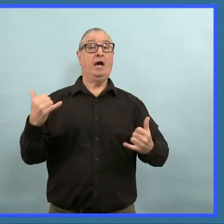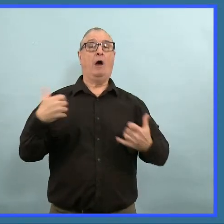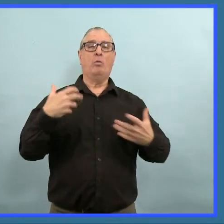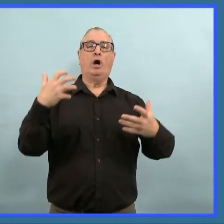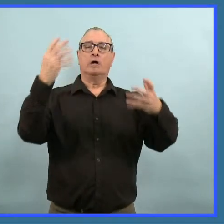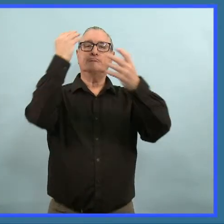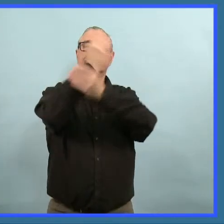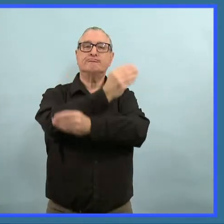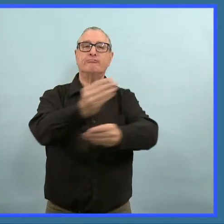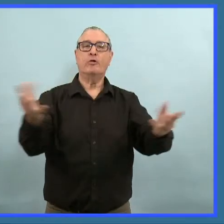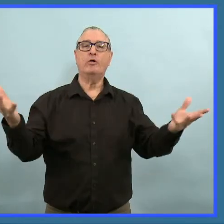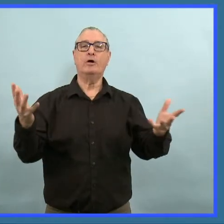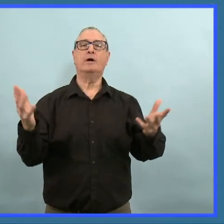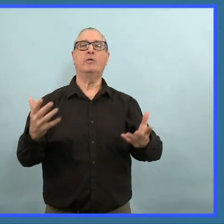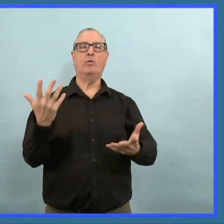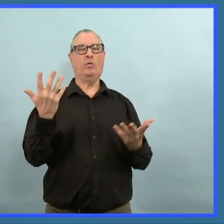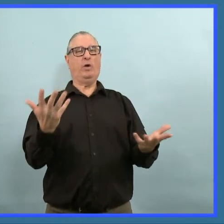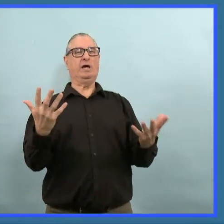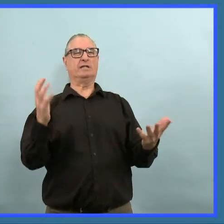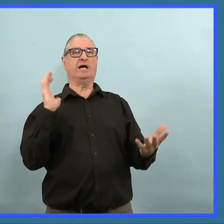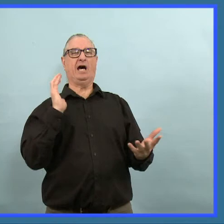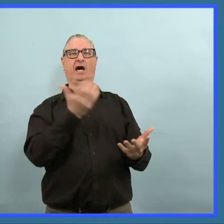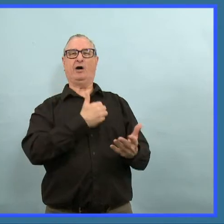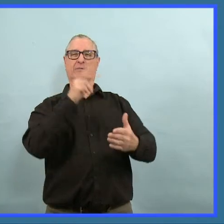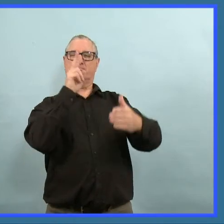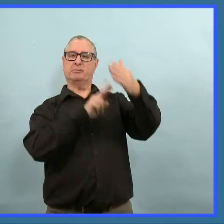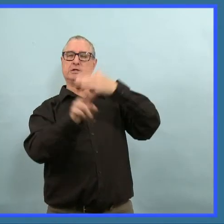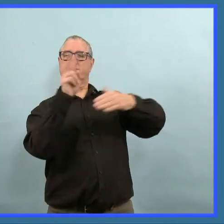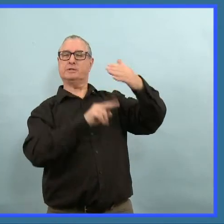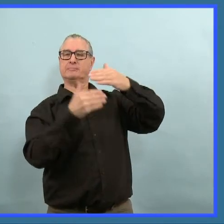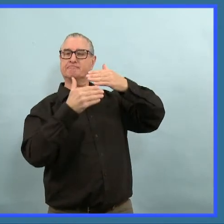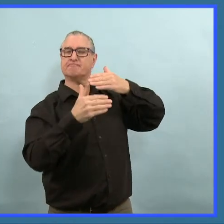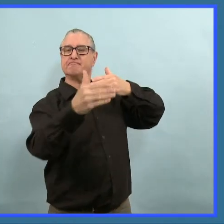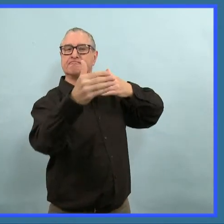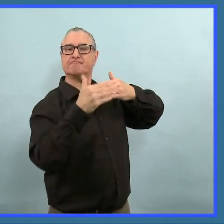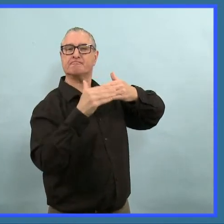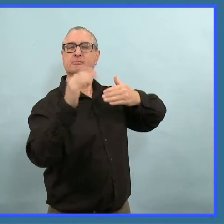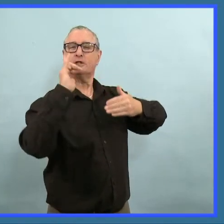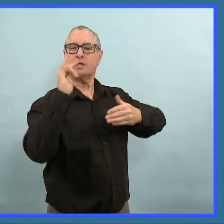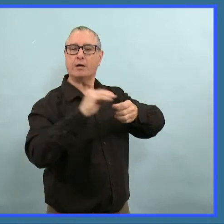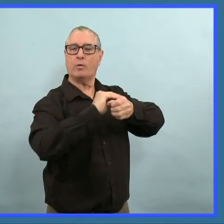in the past we monitor a number of indicators um through public health we've come accustomed